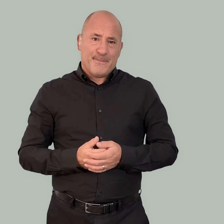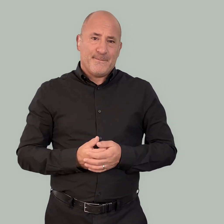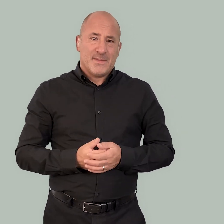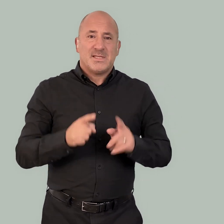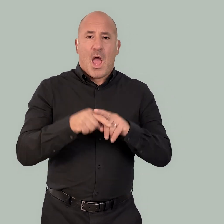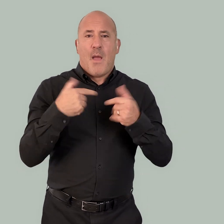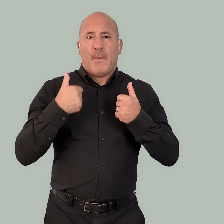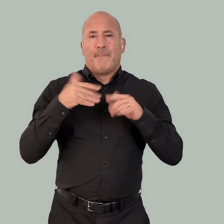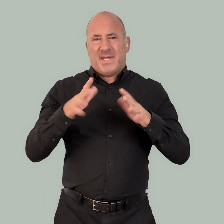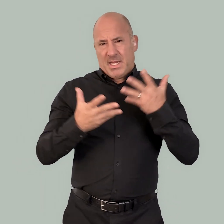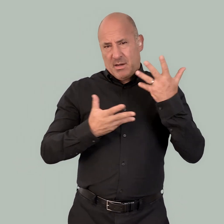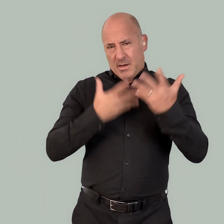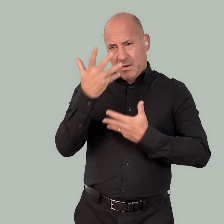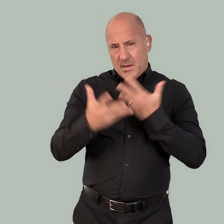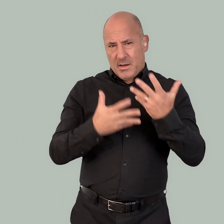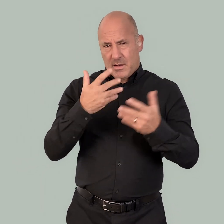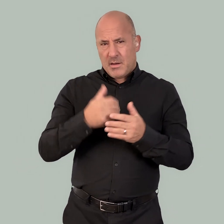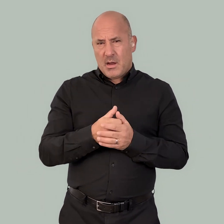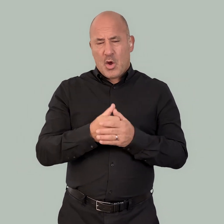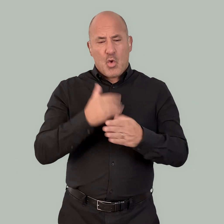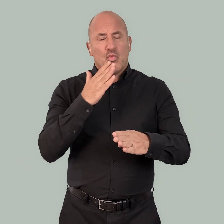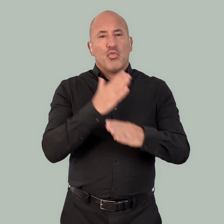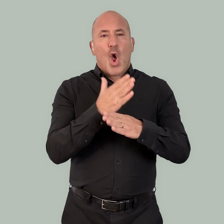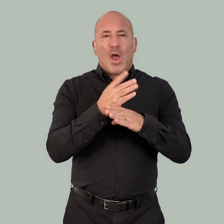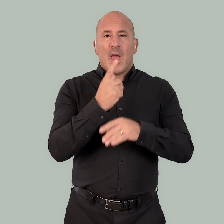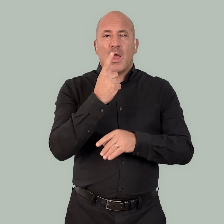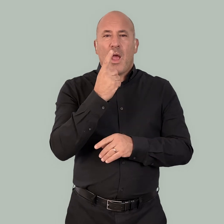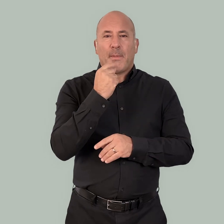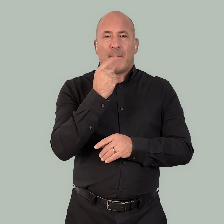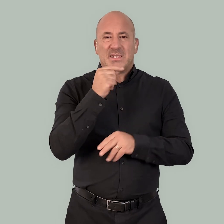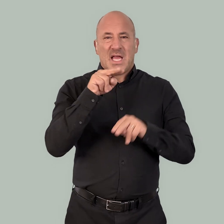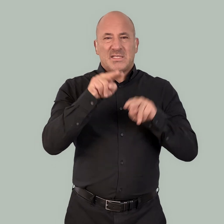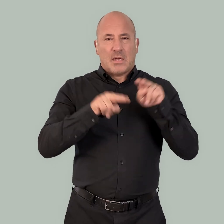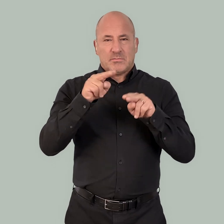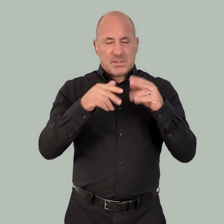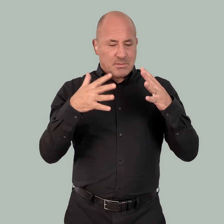We have also outlined future plans